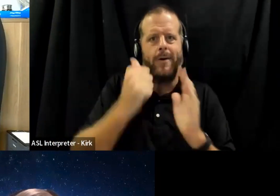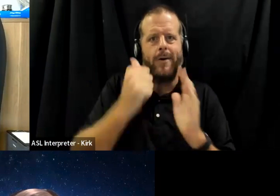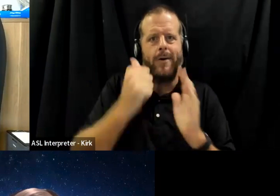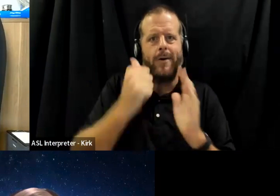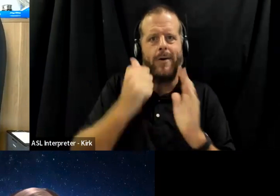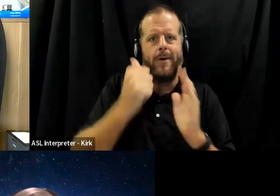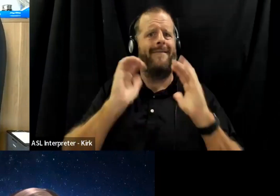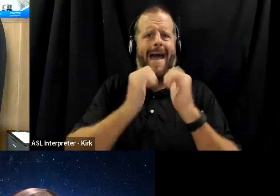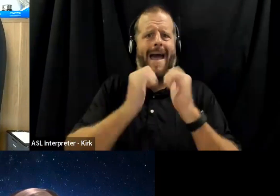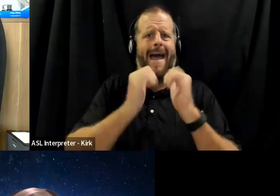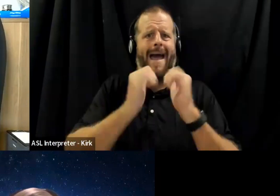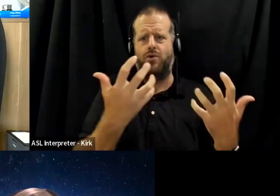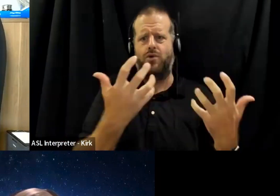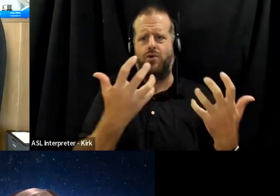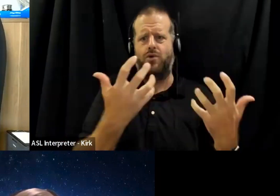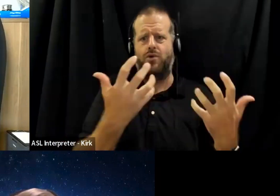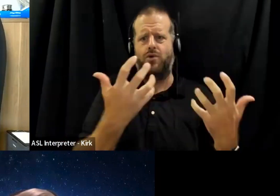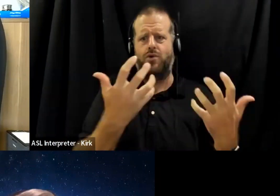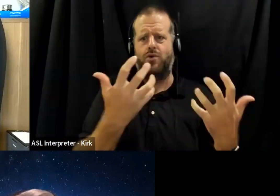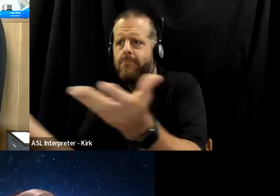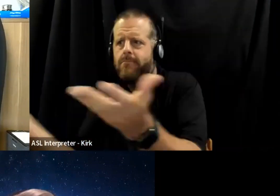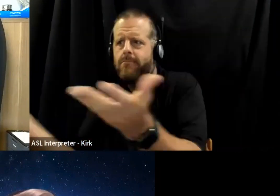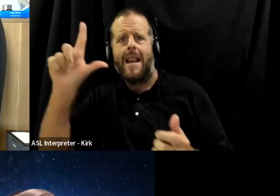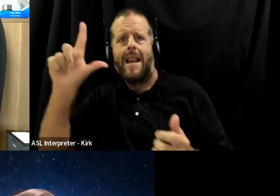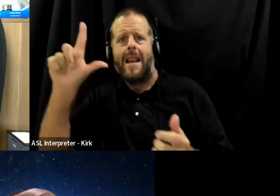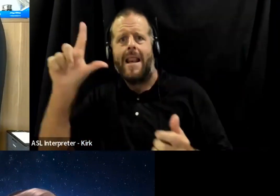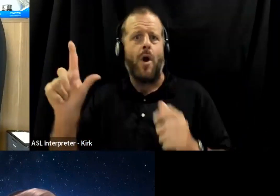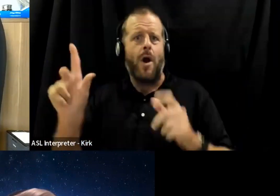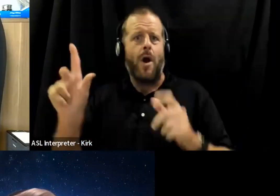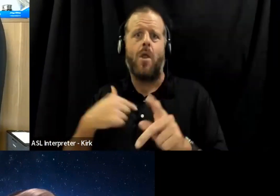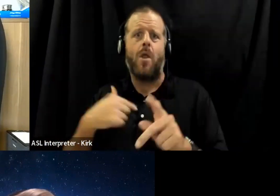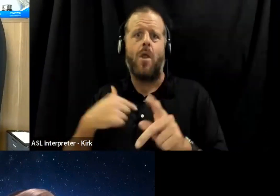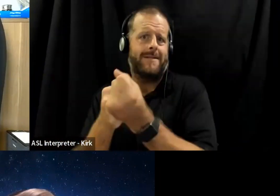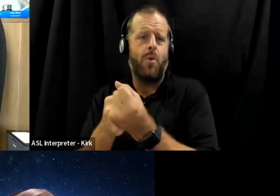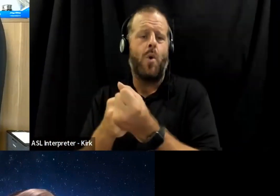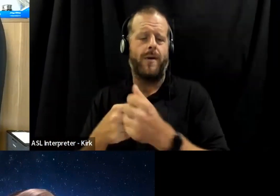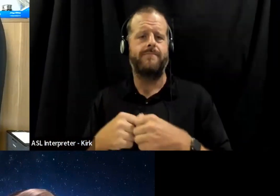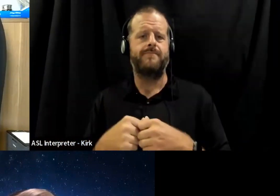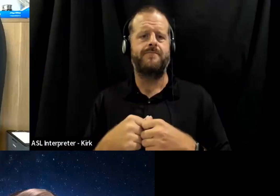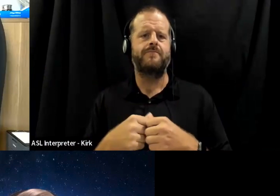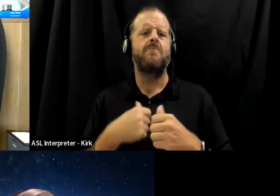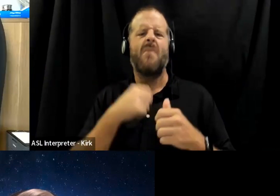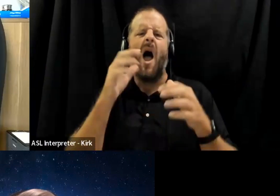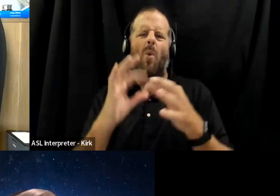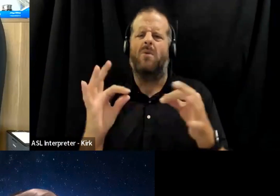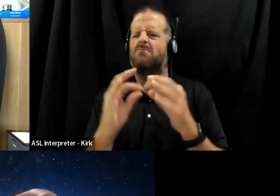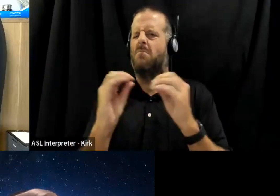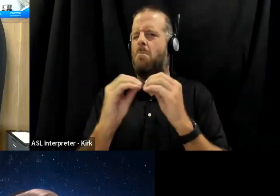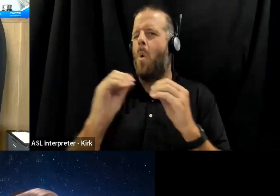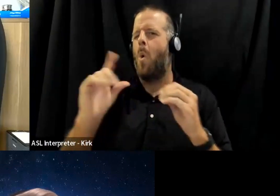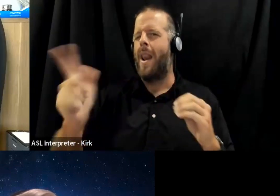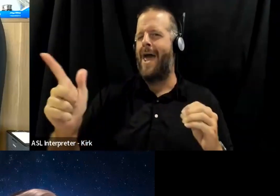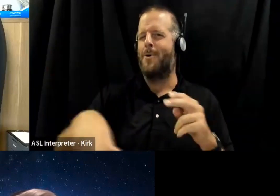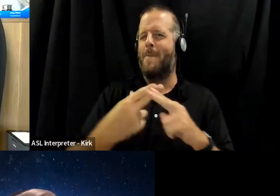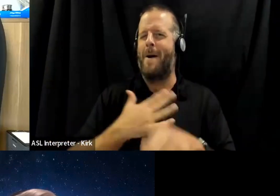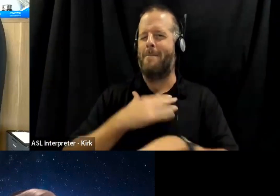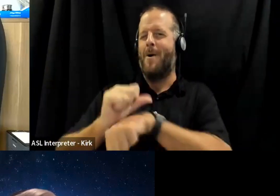the library patrons that I serve and support. I'll be telling you more about my work later today, but basically I help blind and